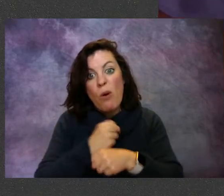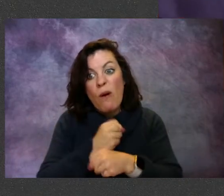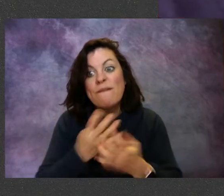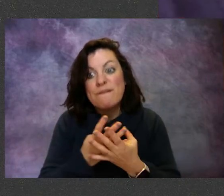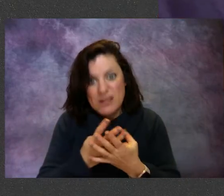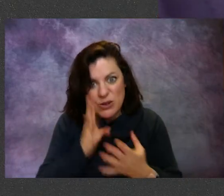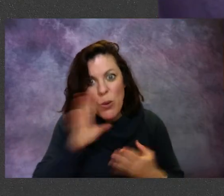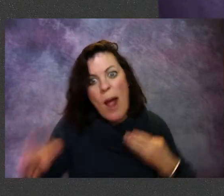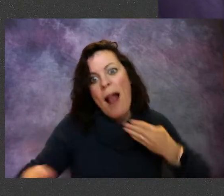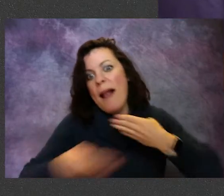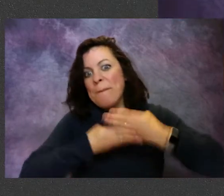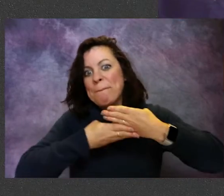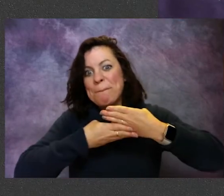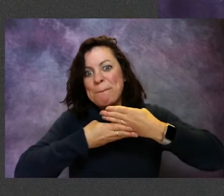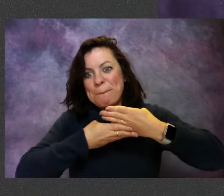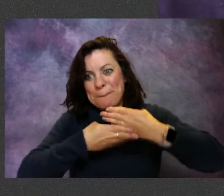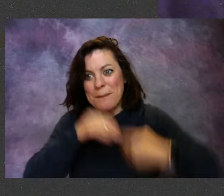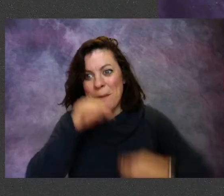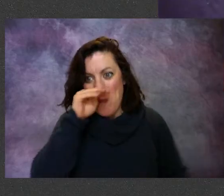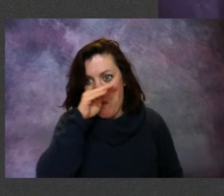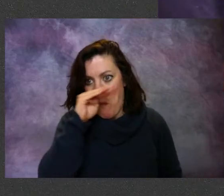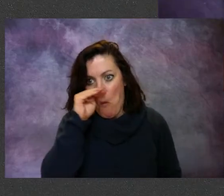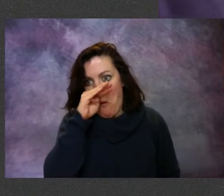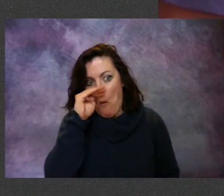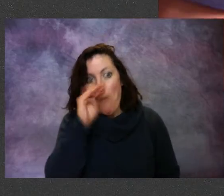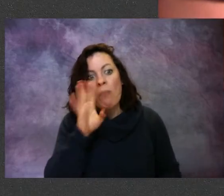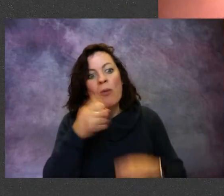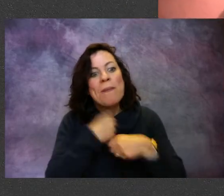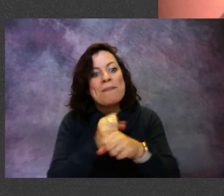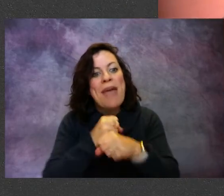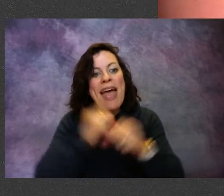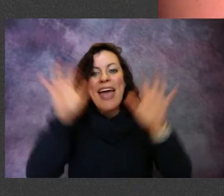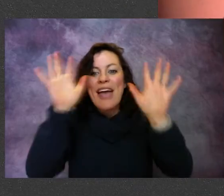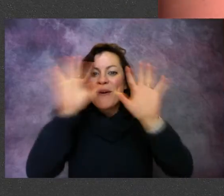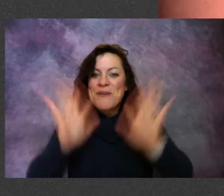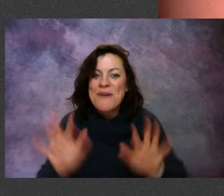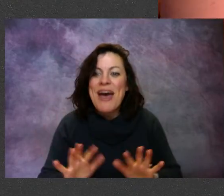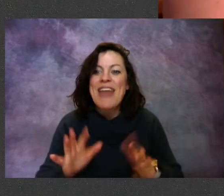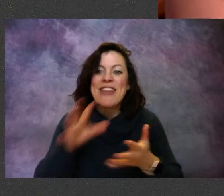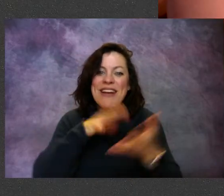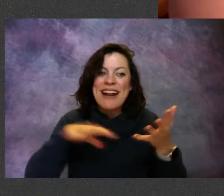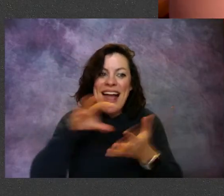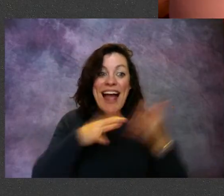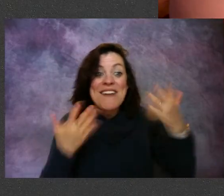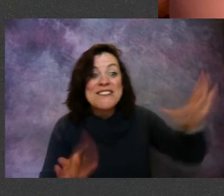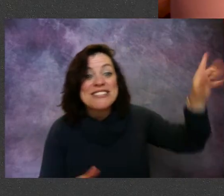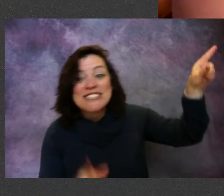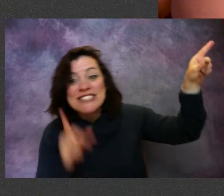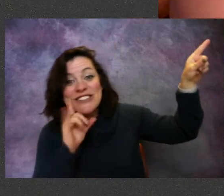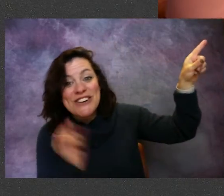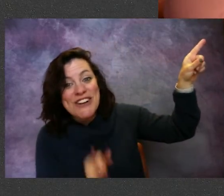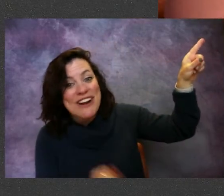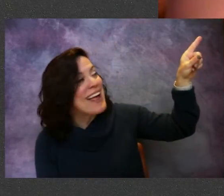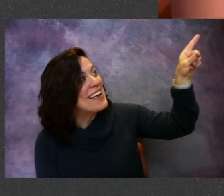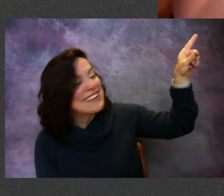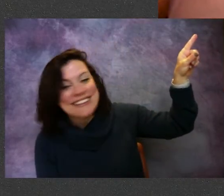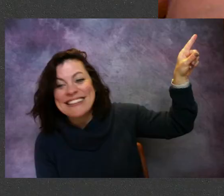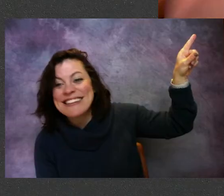so that we can have our weather cloud. When you are all done, your cloud is going to look something like this. This is mine all done.